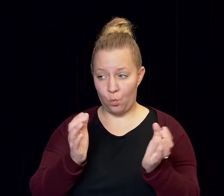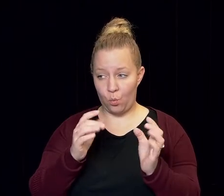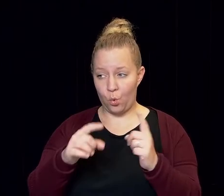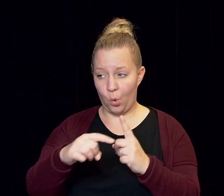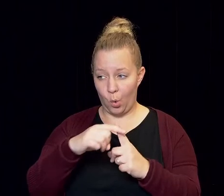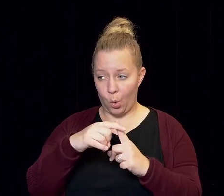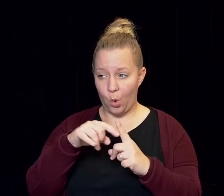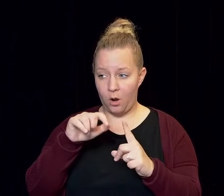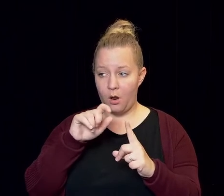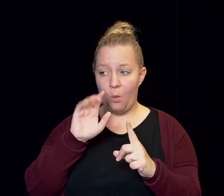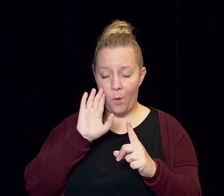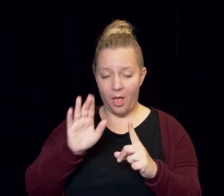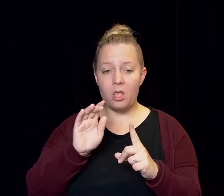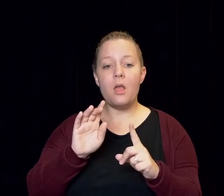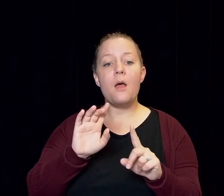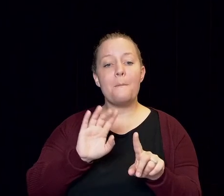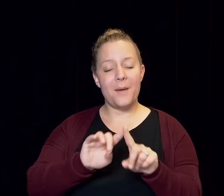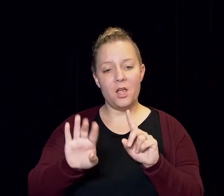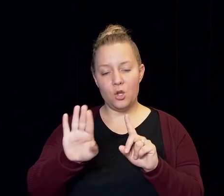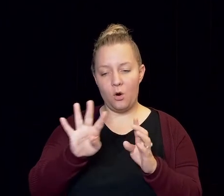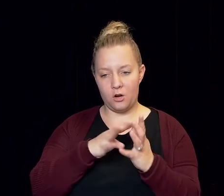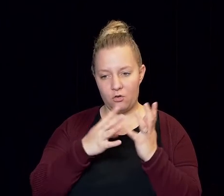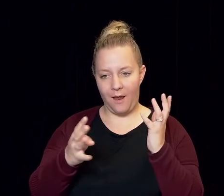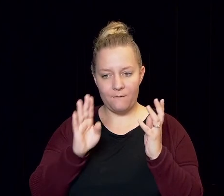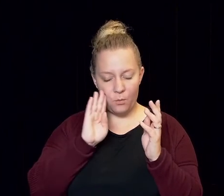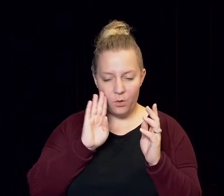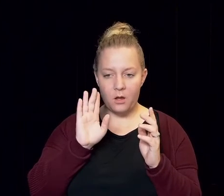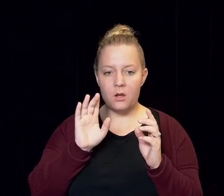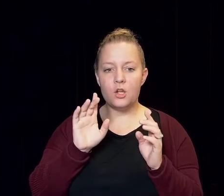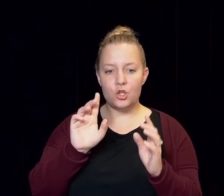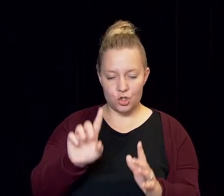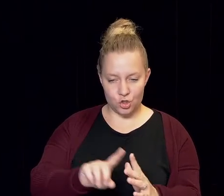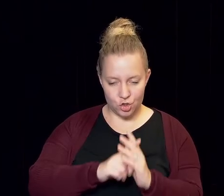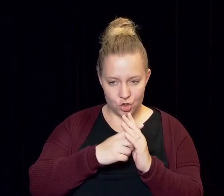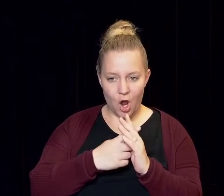goes to the origin, your graph is gonna look like it'll start at the origin here but then it'll like